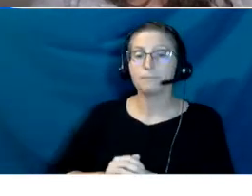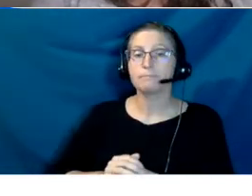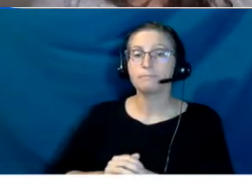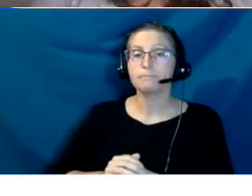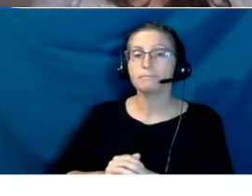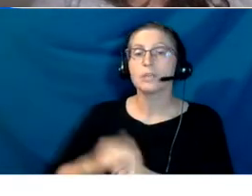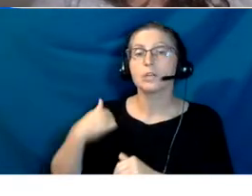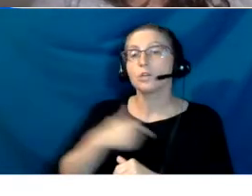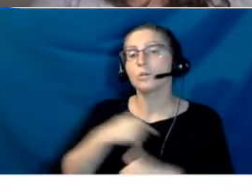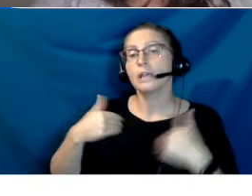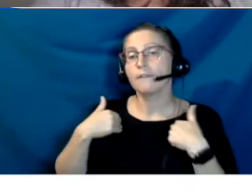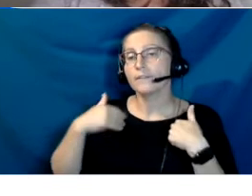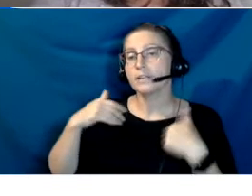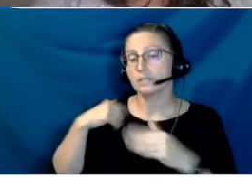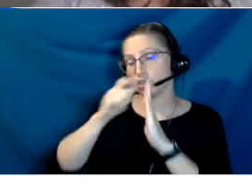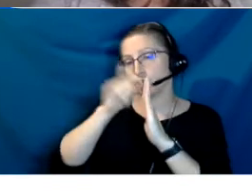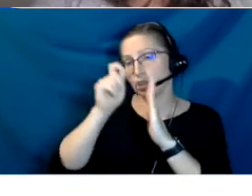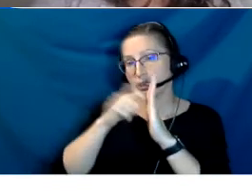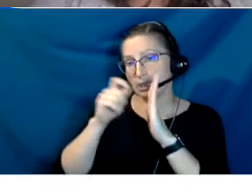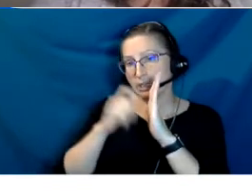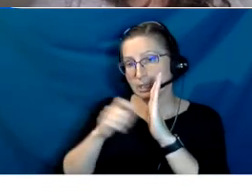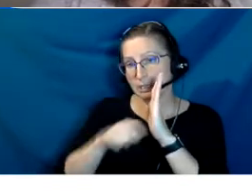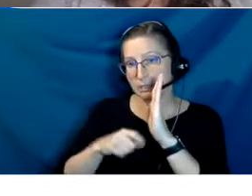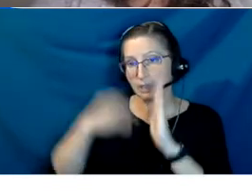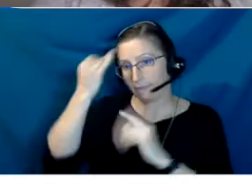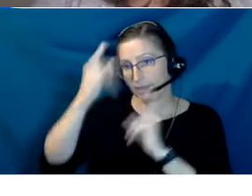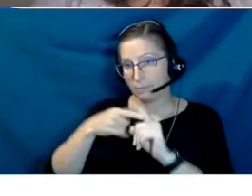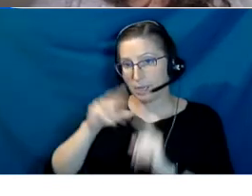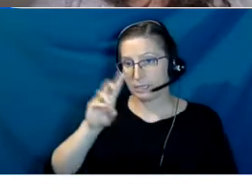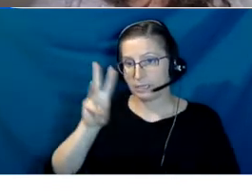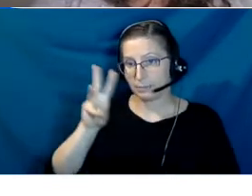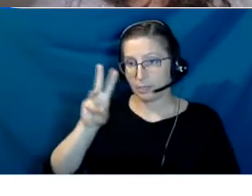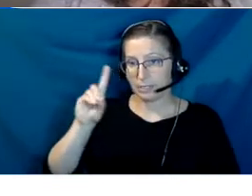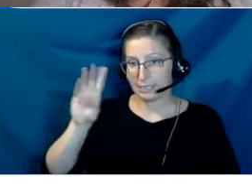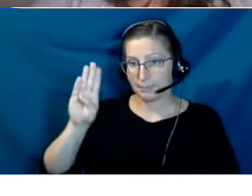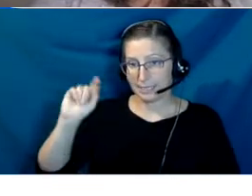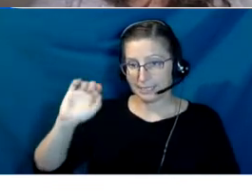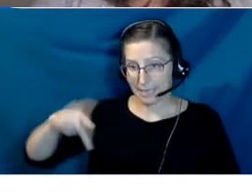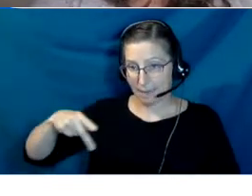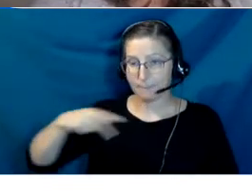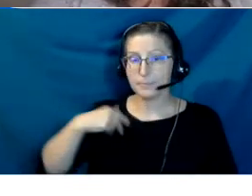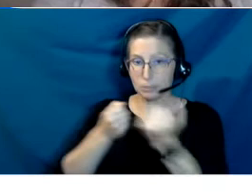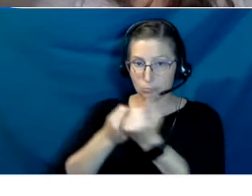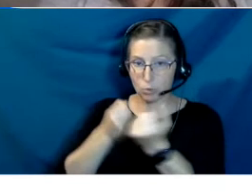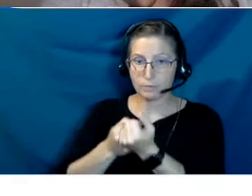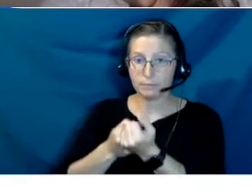includes things like medical history factors that might indicate a higher risk for deafblindness.